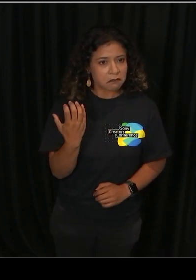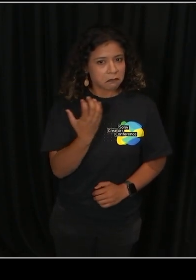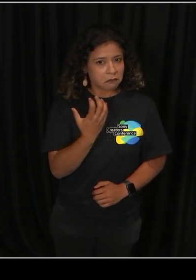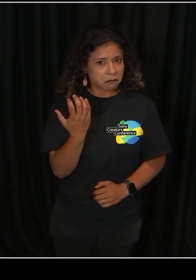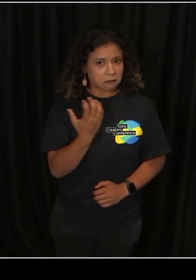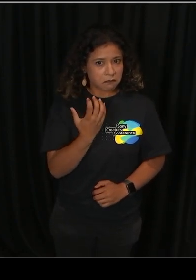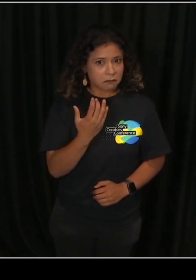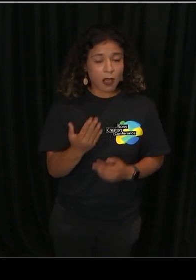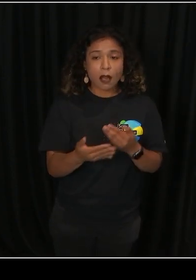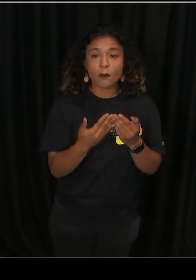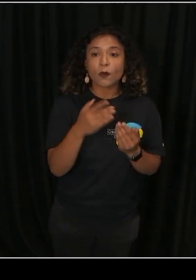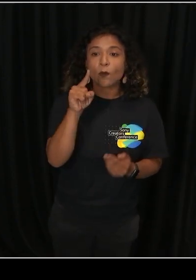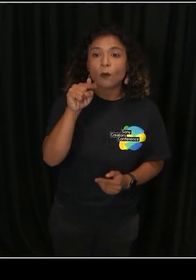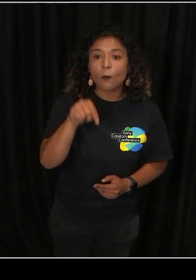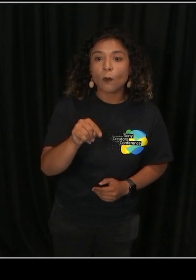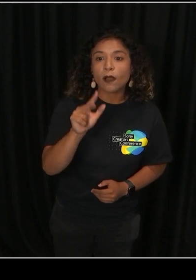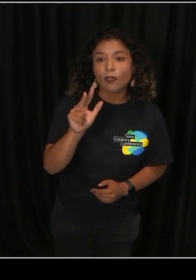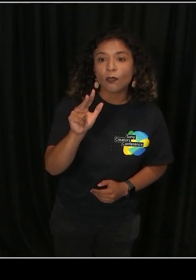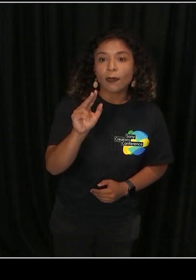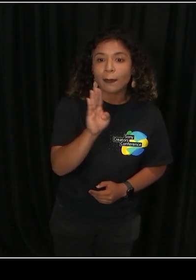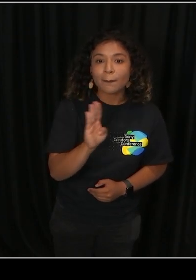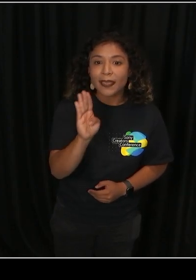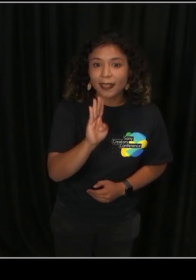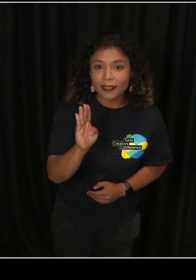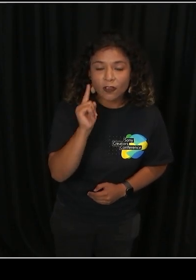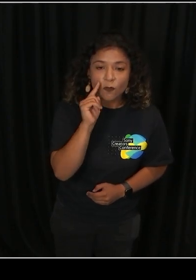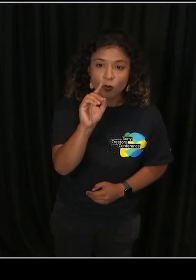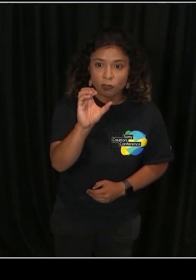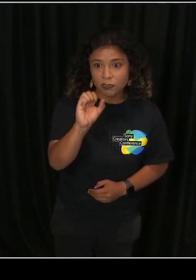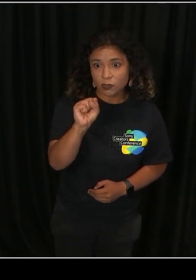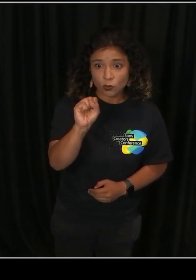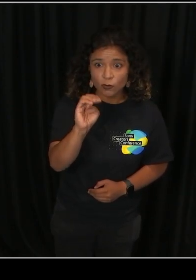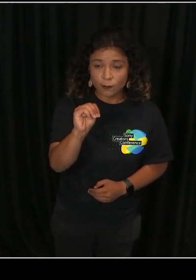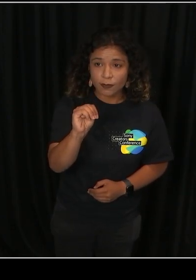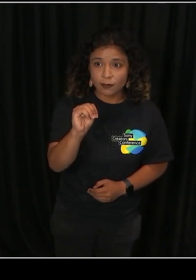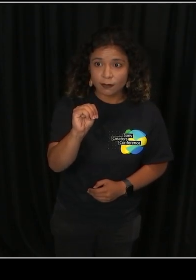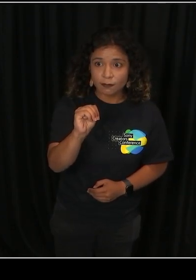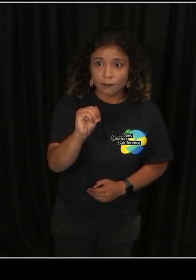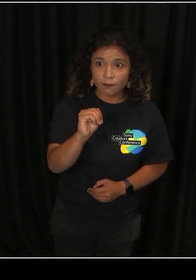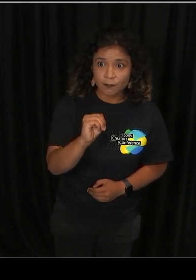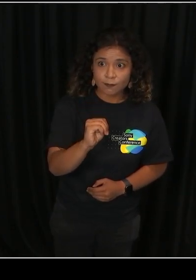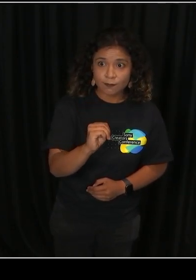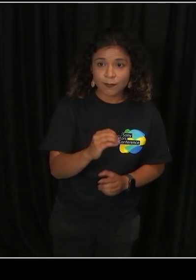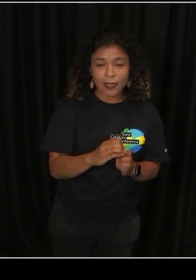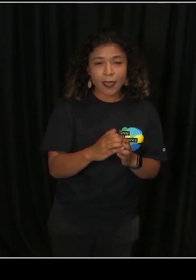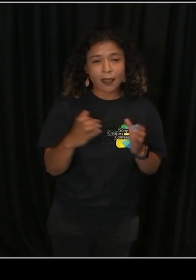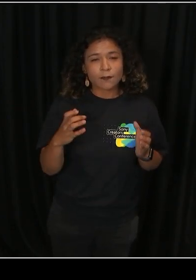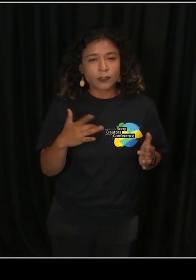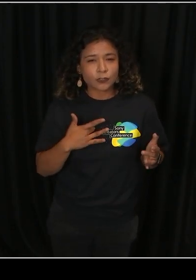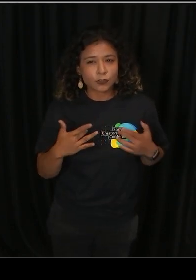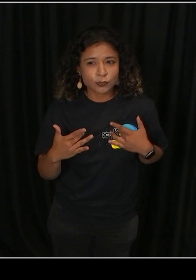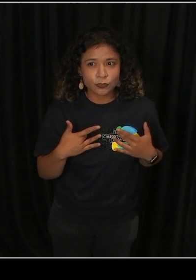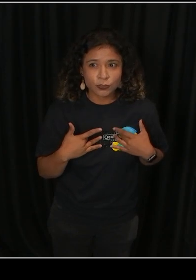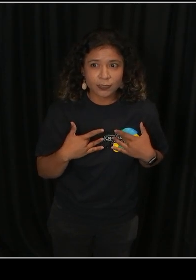Almost 1.3 billion impressions on social media, where a lot of the comments on social media was parents actually saying,